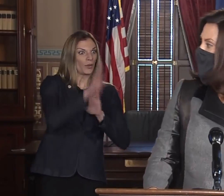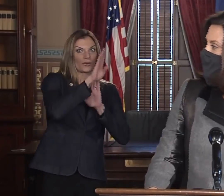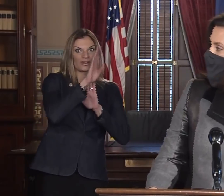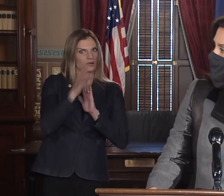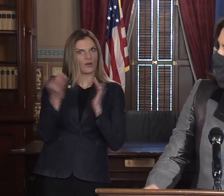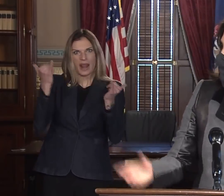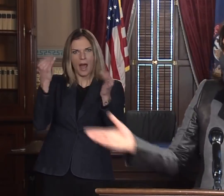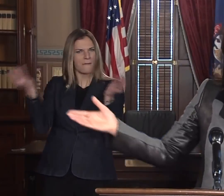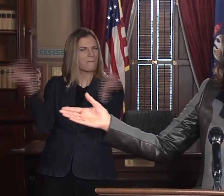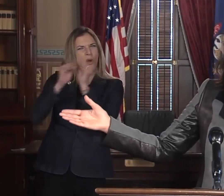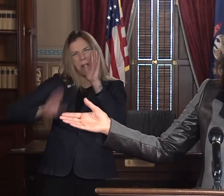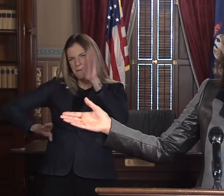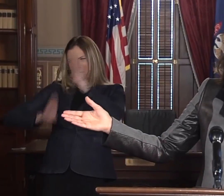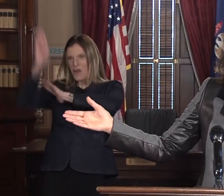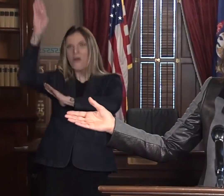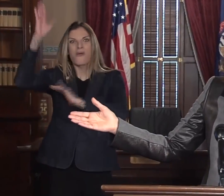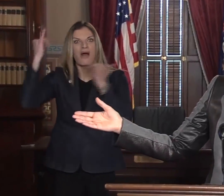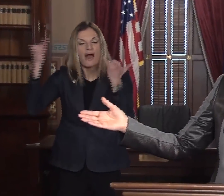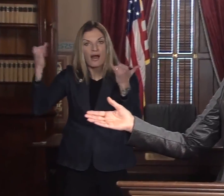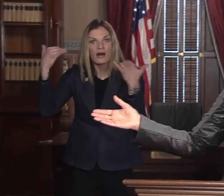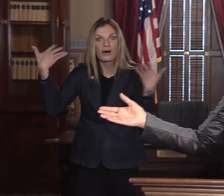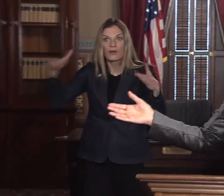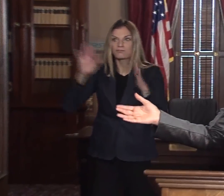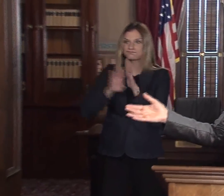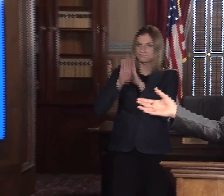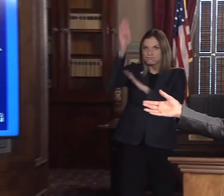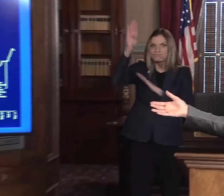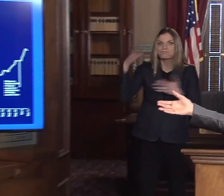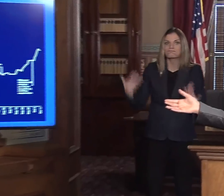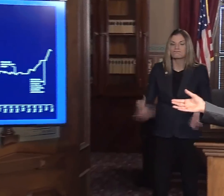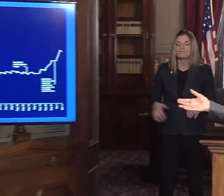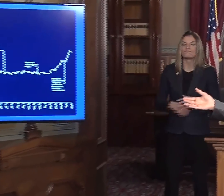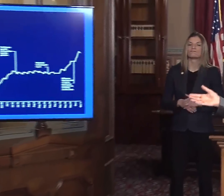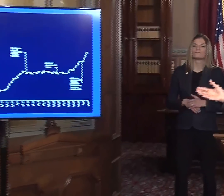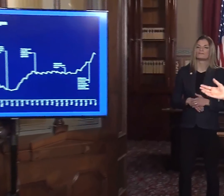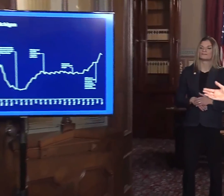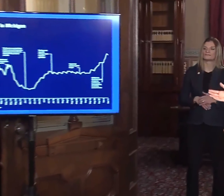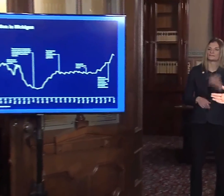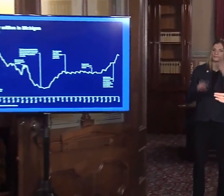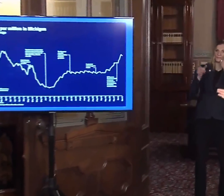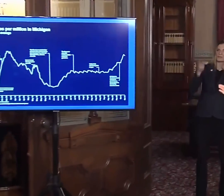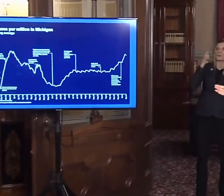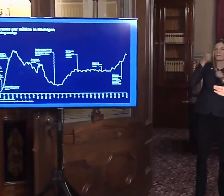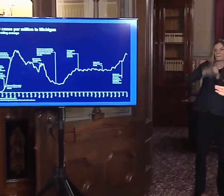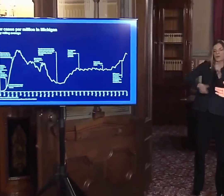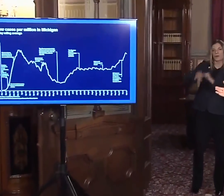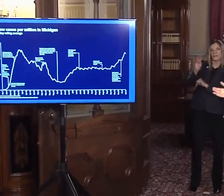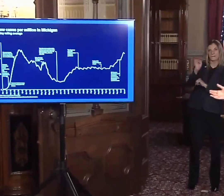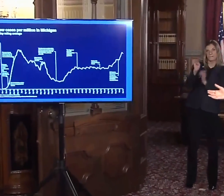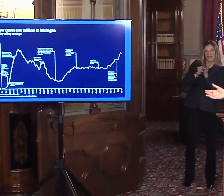THIS PEAK IS HIGHER, IT'S HIGHER THAN WHAT WE SAW IN APRIL.